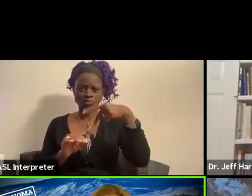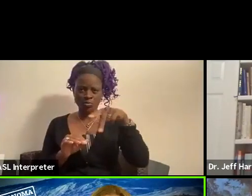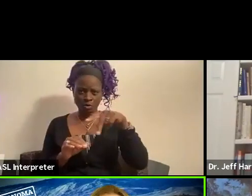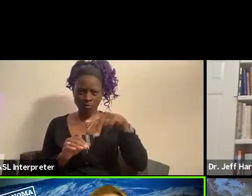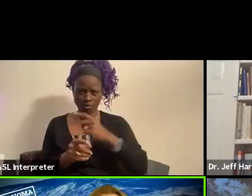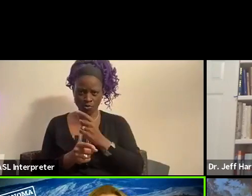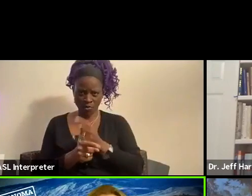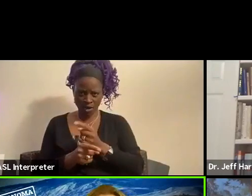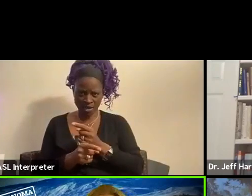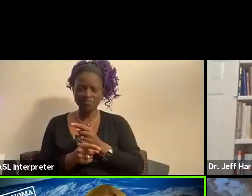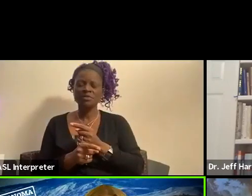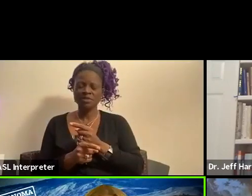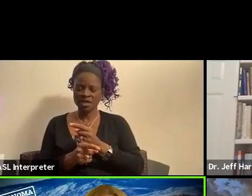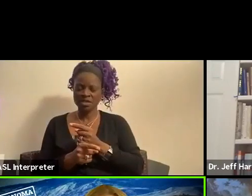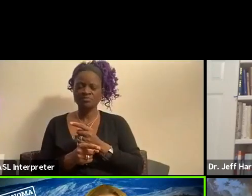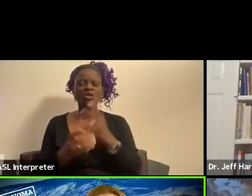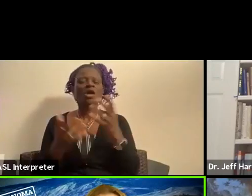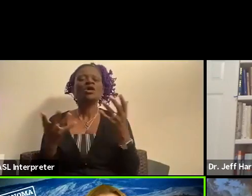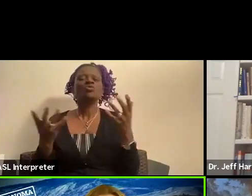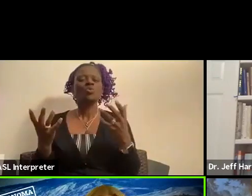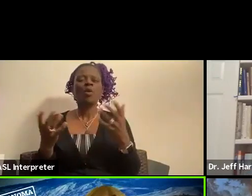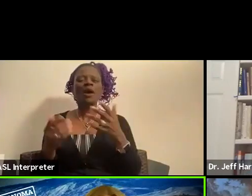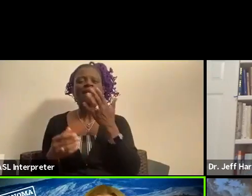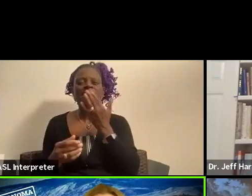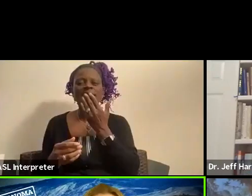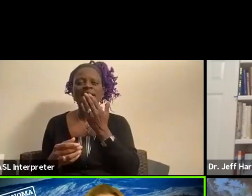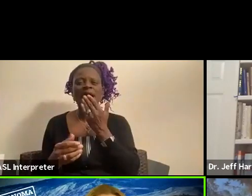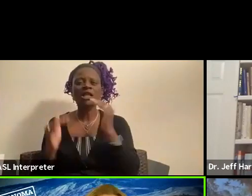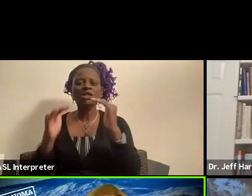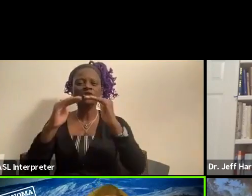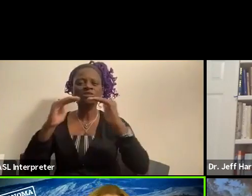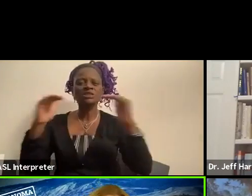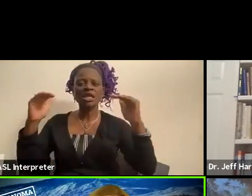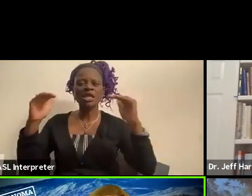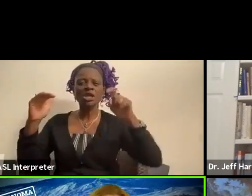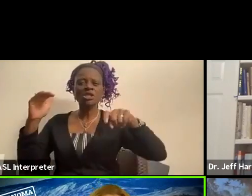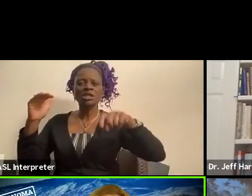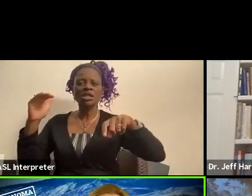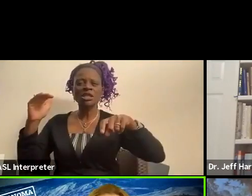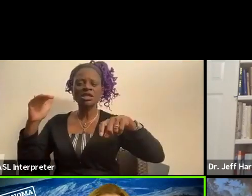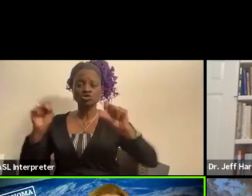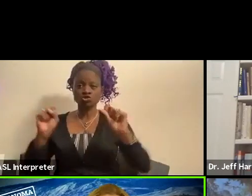And what tier would we need to be in for schools to reopen? And then will you be approving these covid